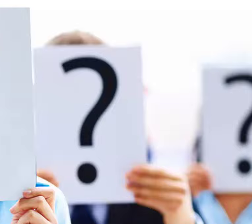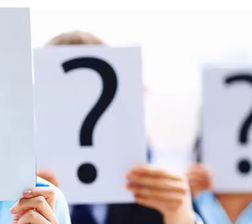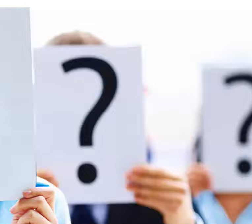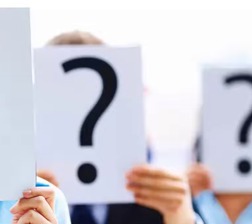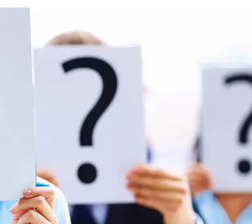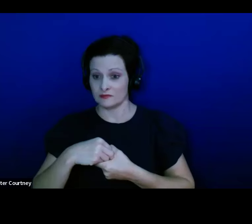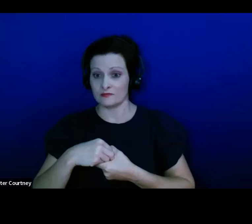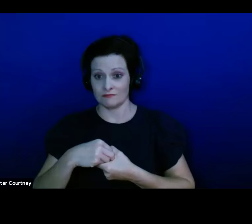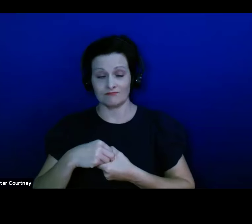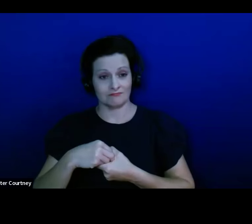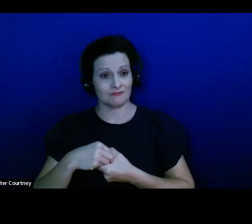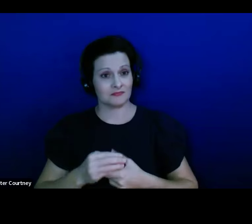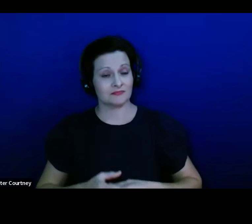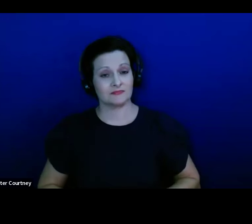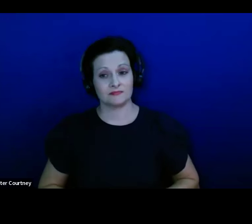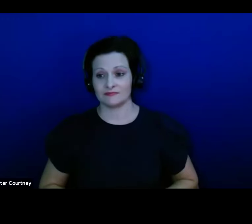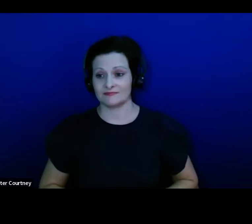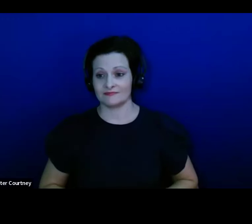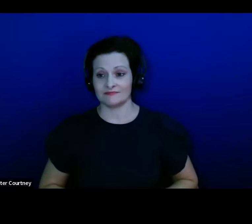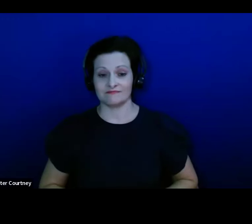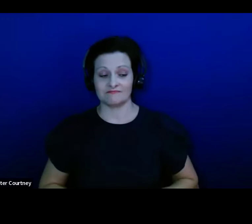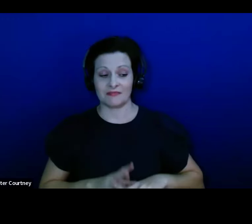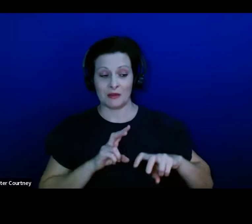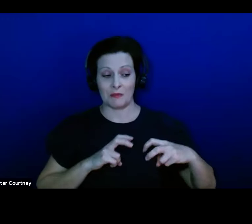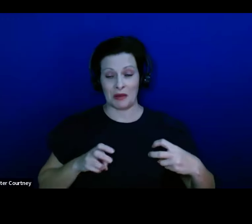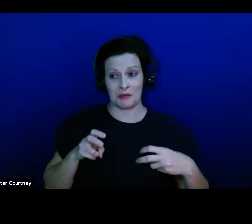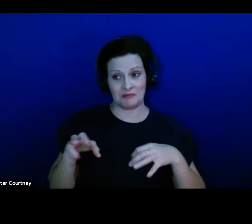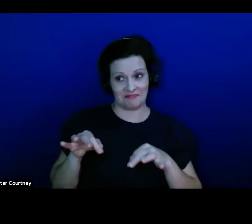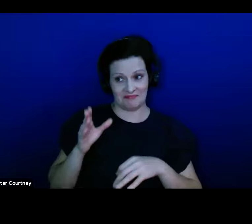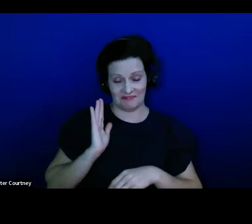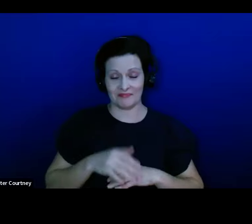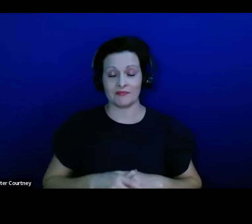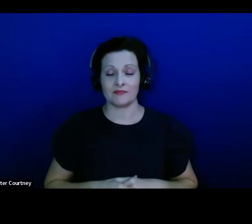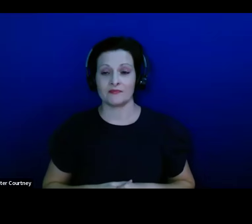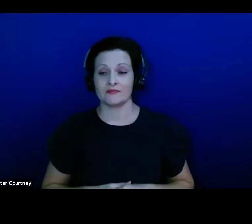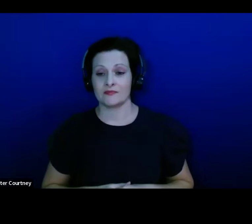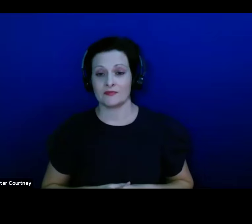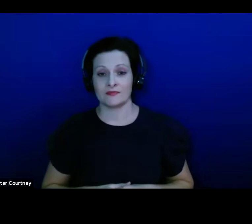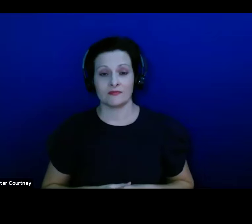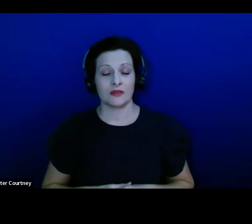you that have joined us today to hear from our panel. So we're going to kick things off with